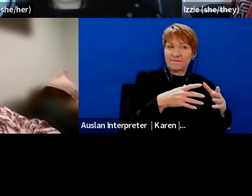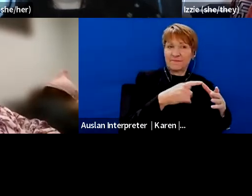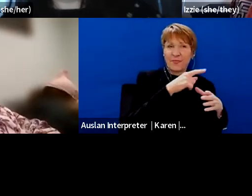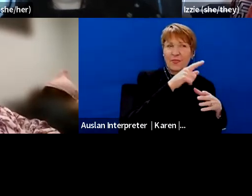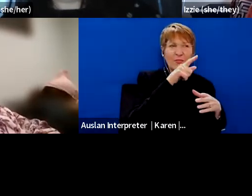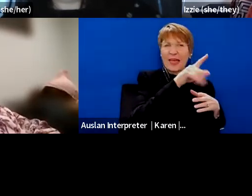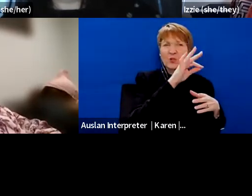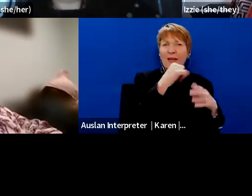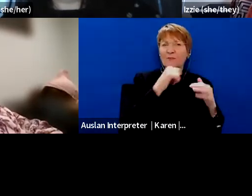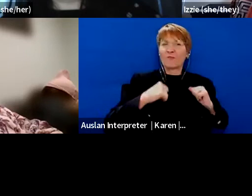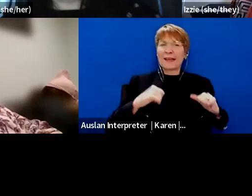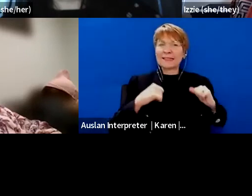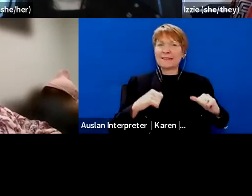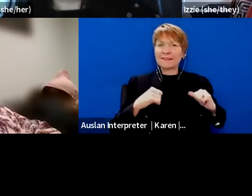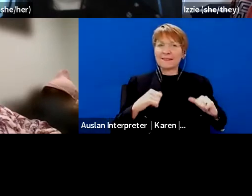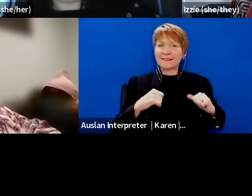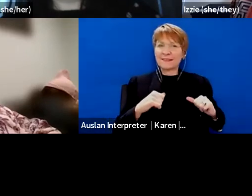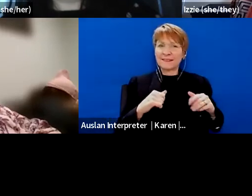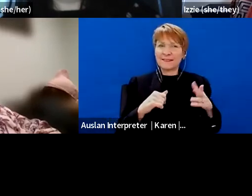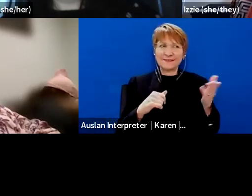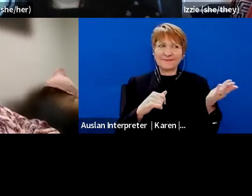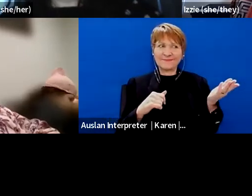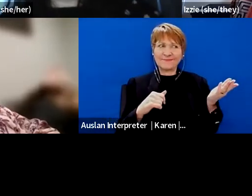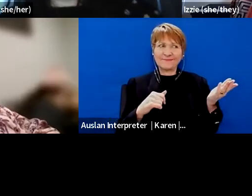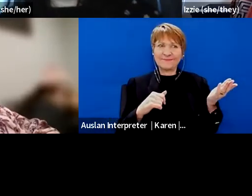They haven't had their own have any training data got basically flying.